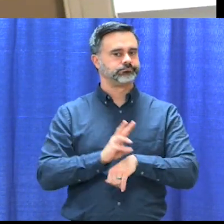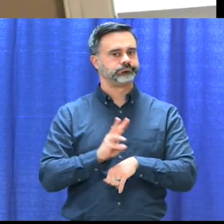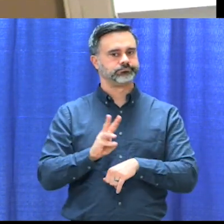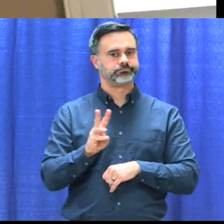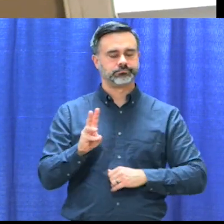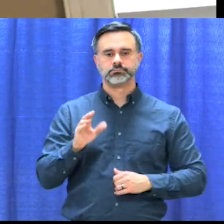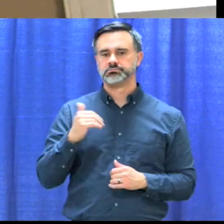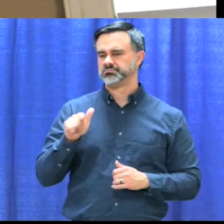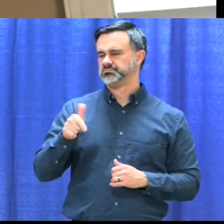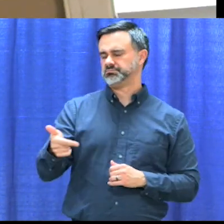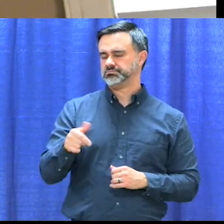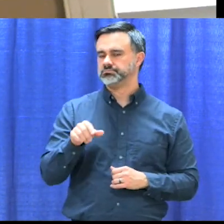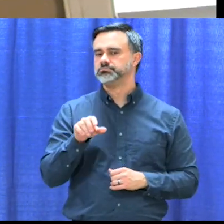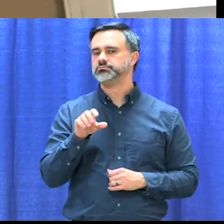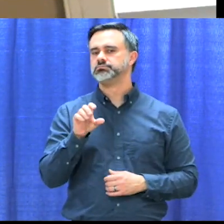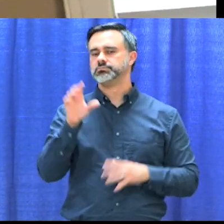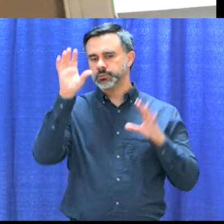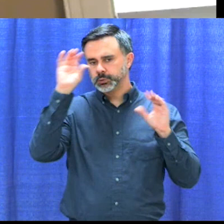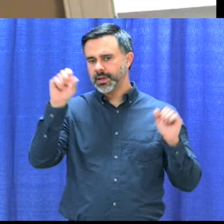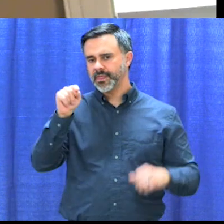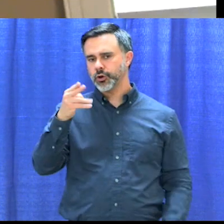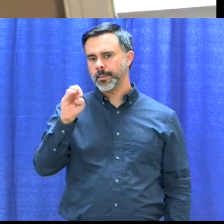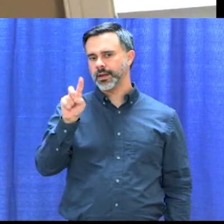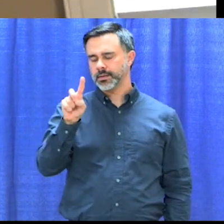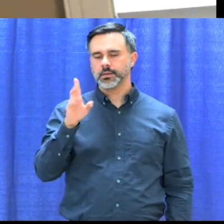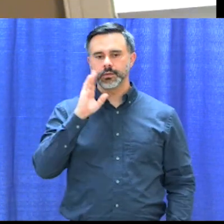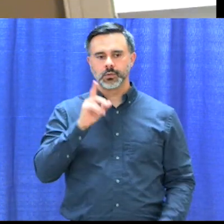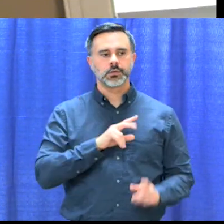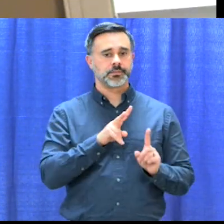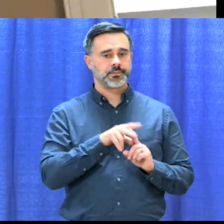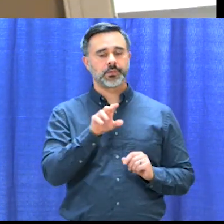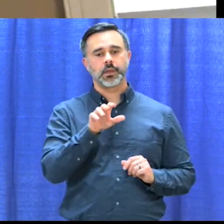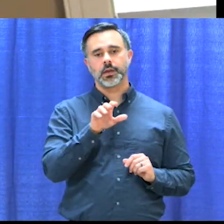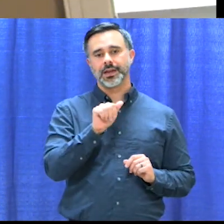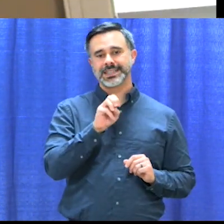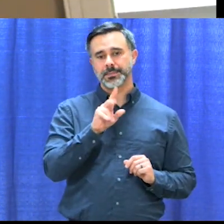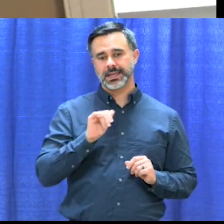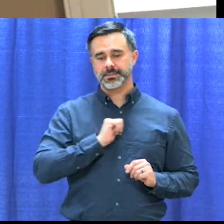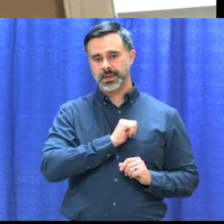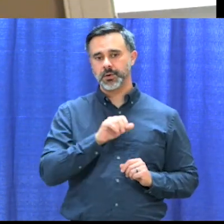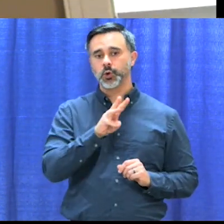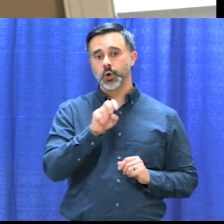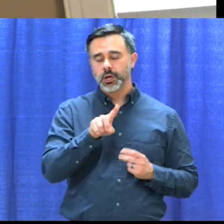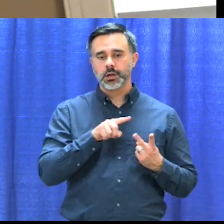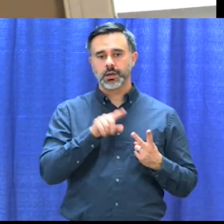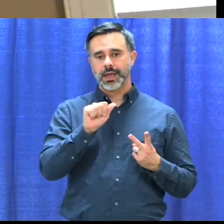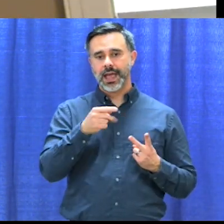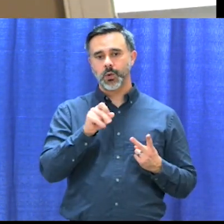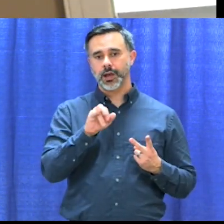We would want to name Assemblymember Wood, Assemblymember Aguiar Curry, and Senator McGuire